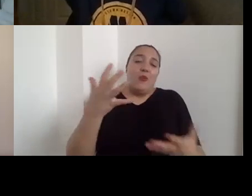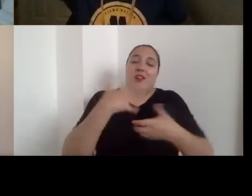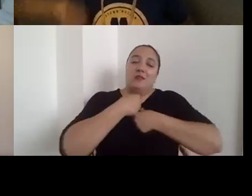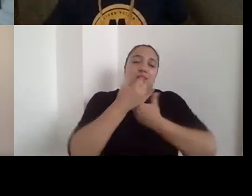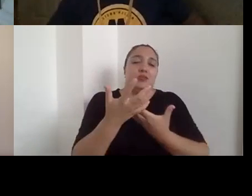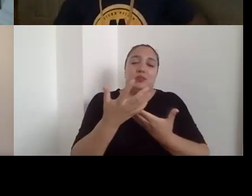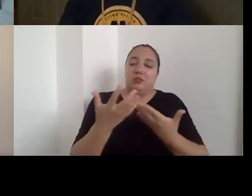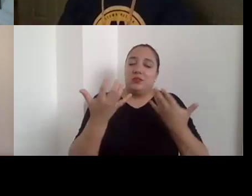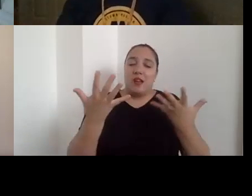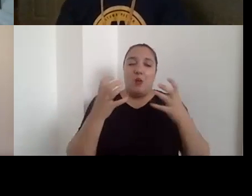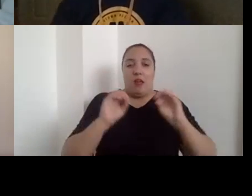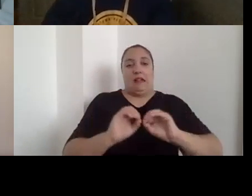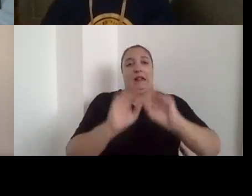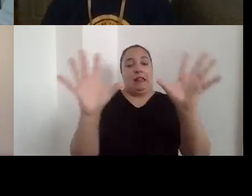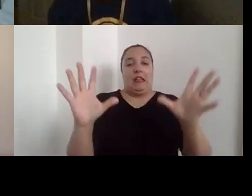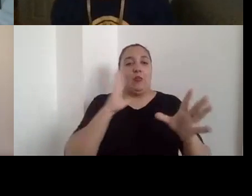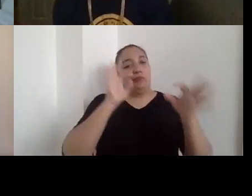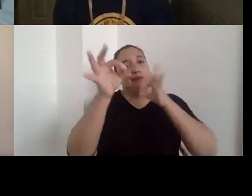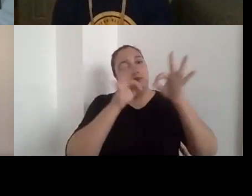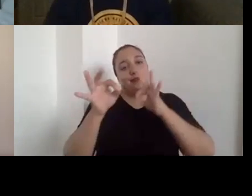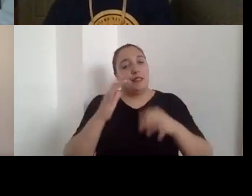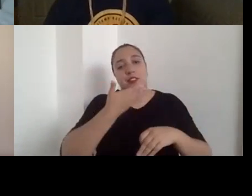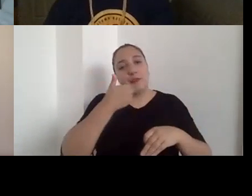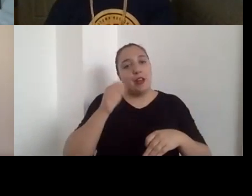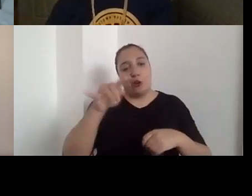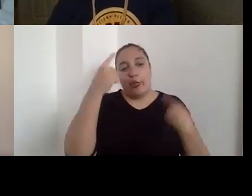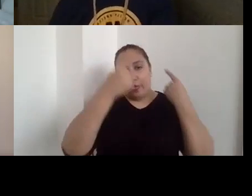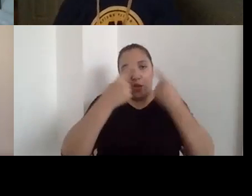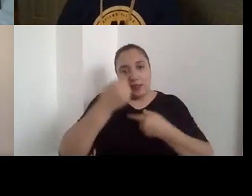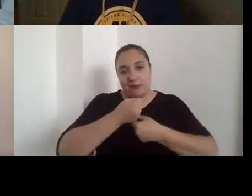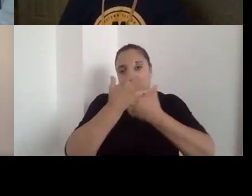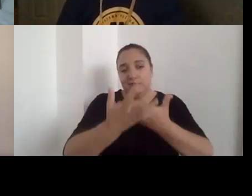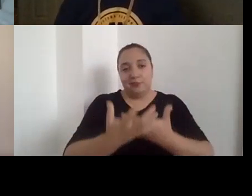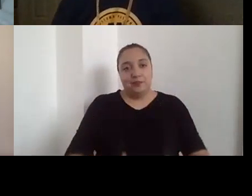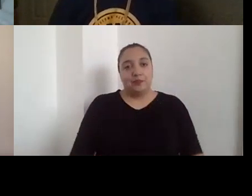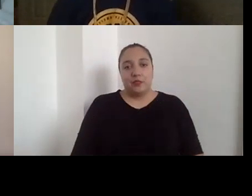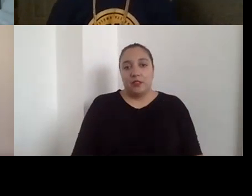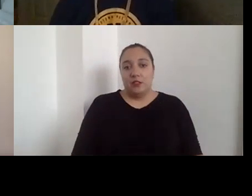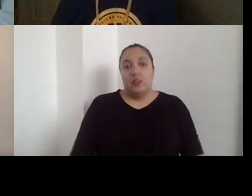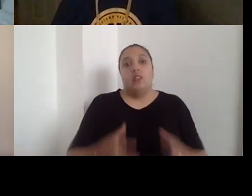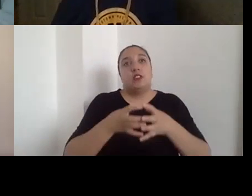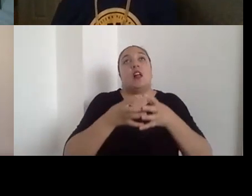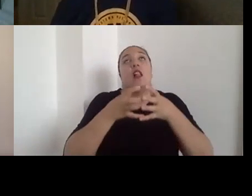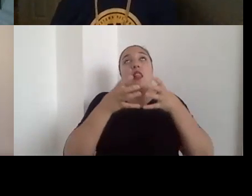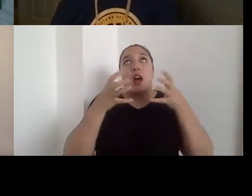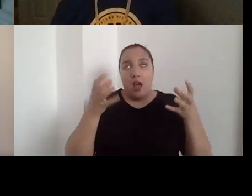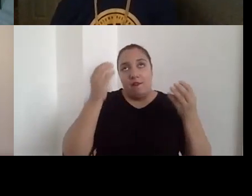in right now in the world it's better to just say what you're thinking. There is a lot of content online right now and